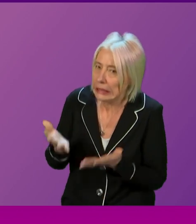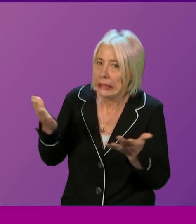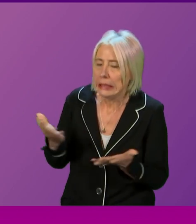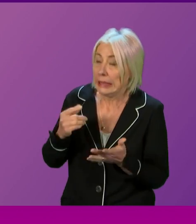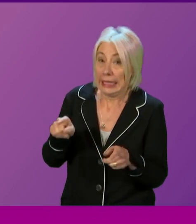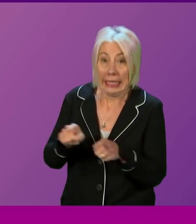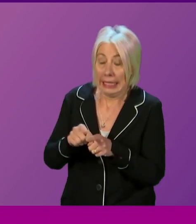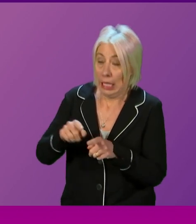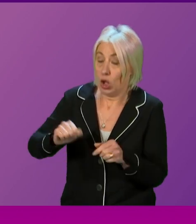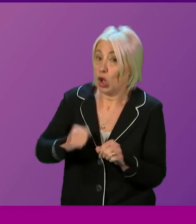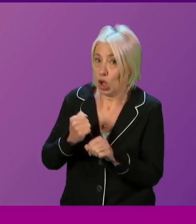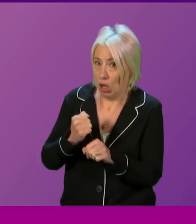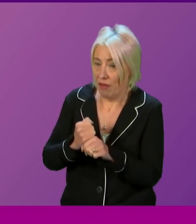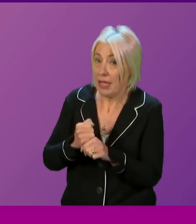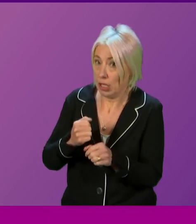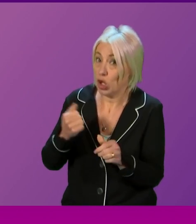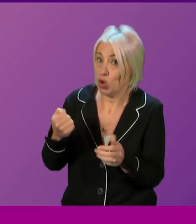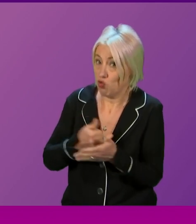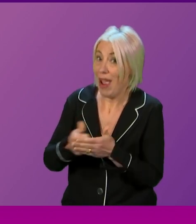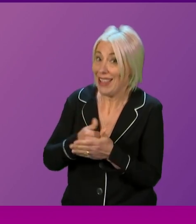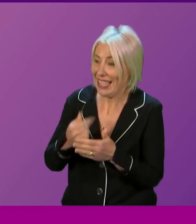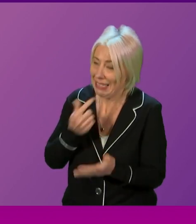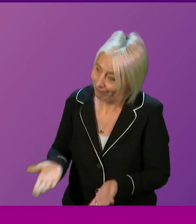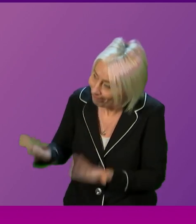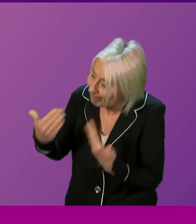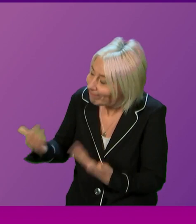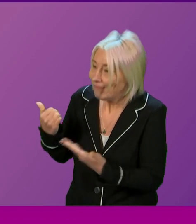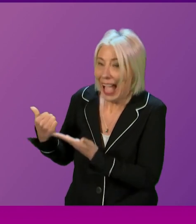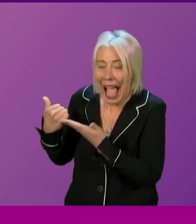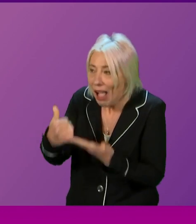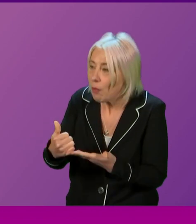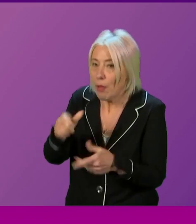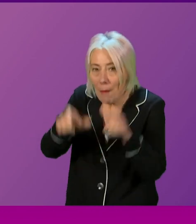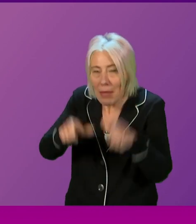does more generally on a regular basis, to take more action to help people who are struggling